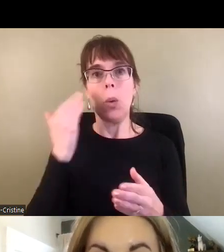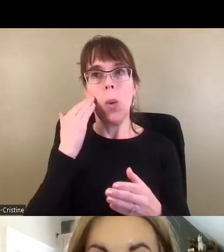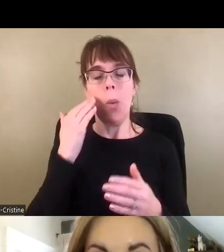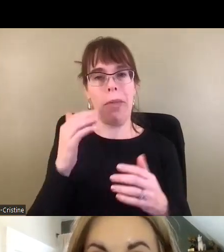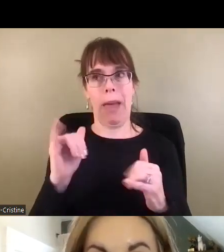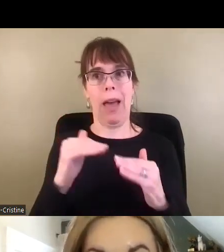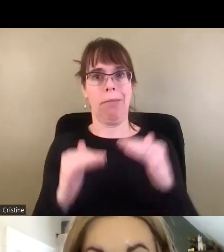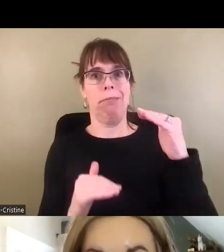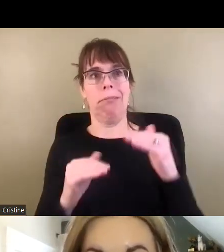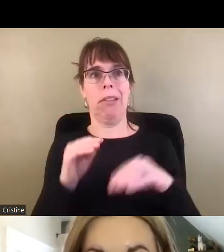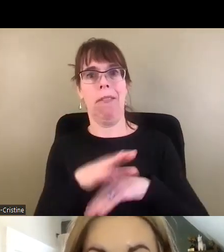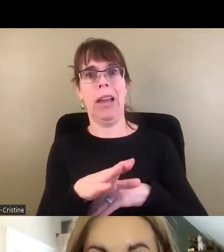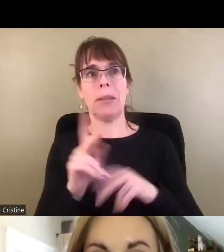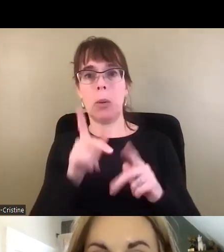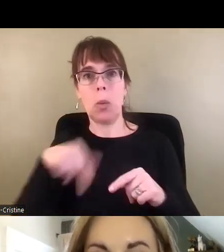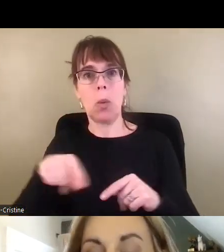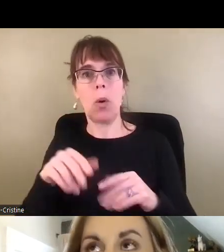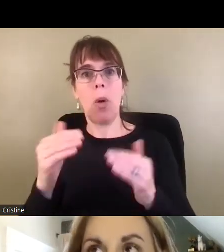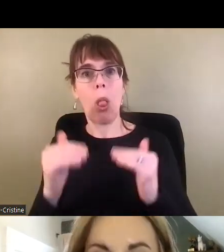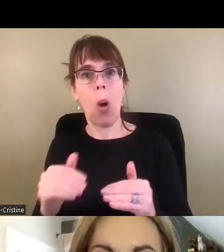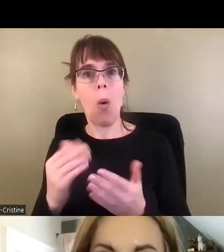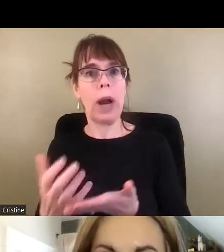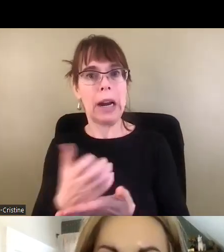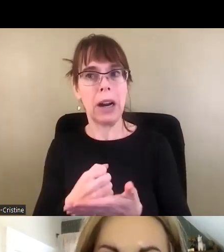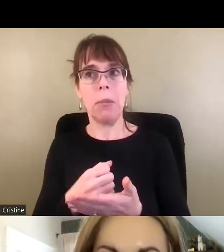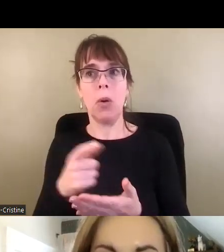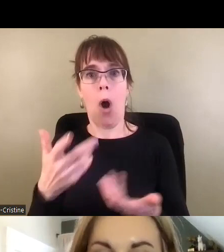effects low income communities, and those who are already struggling to afford health care,